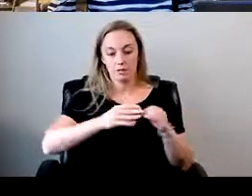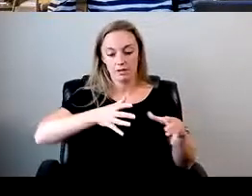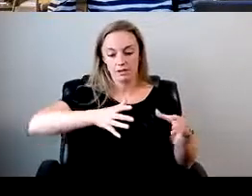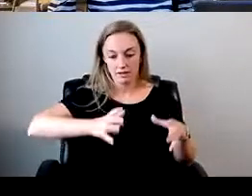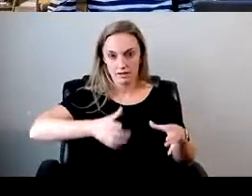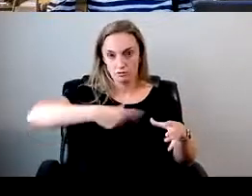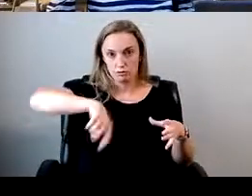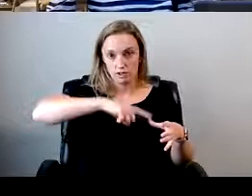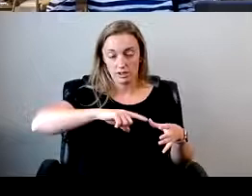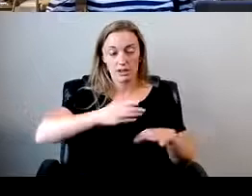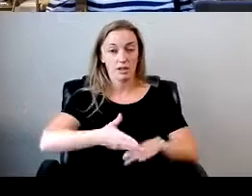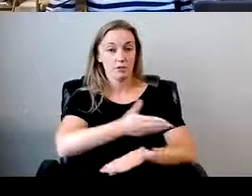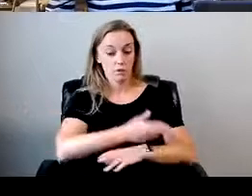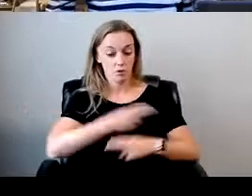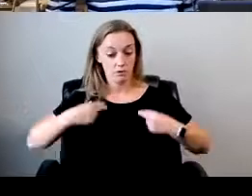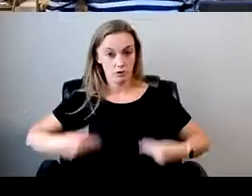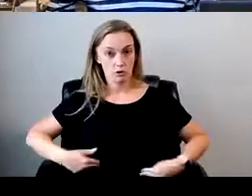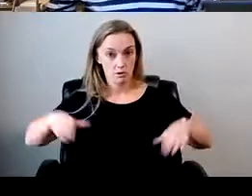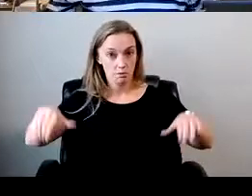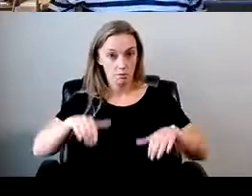health and wellness and social participation.